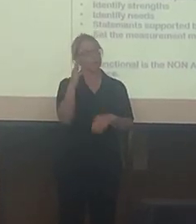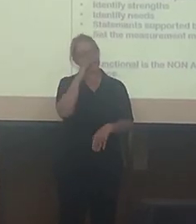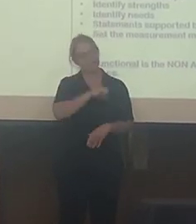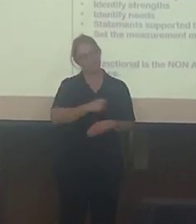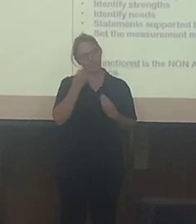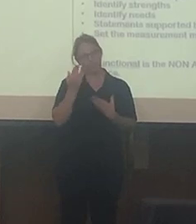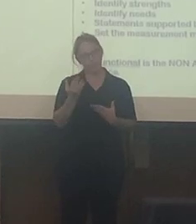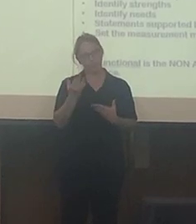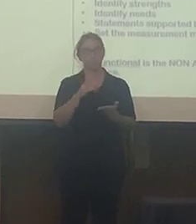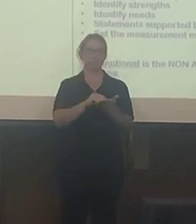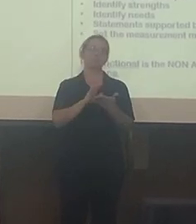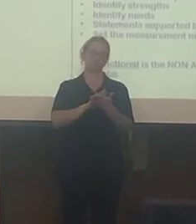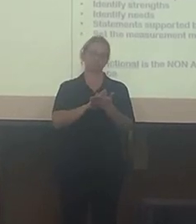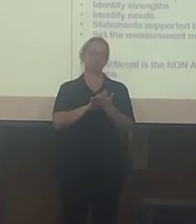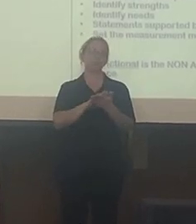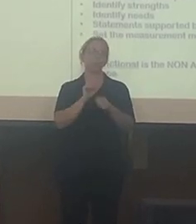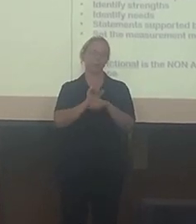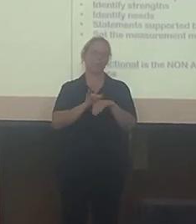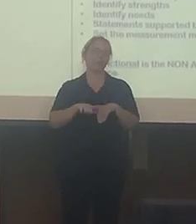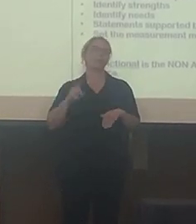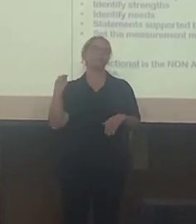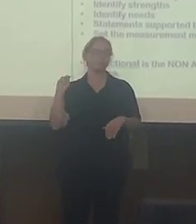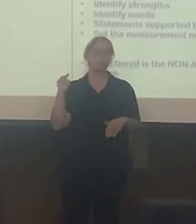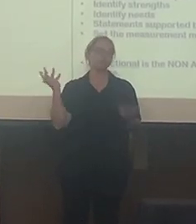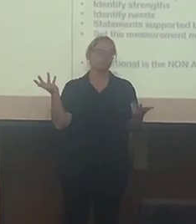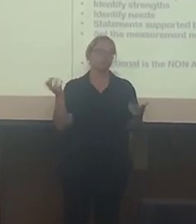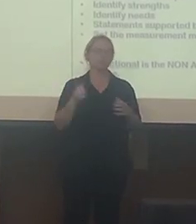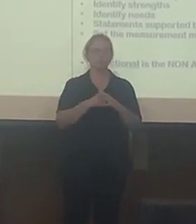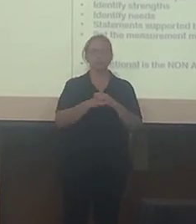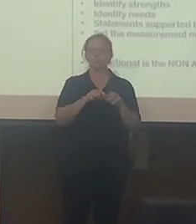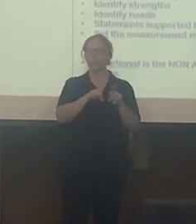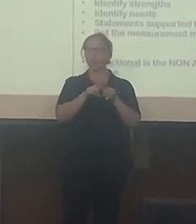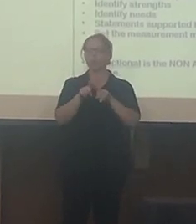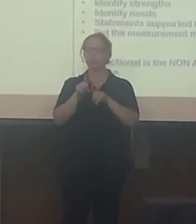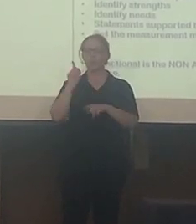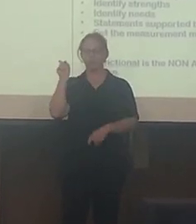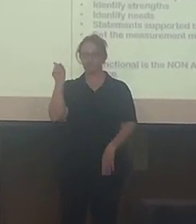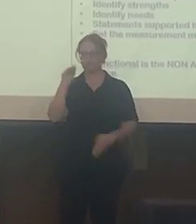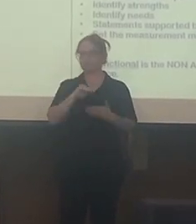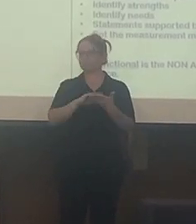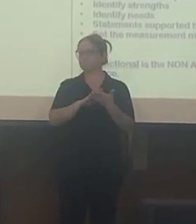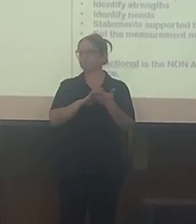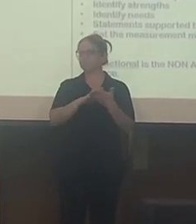be something you need to work on that would be careful also here is information about the hearing